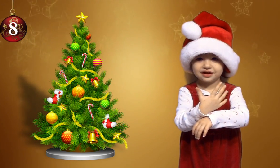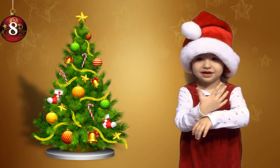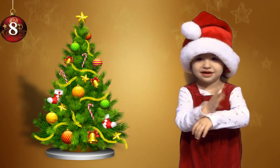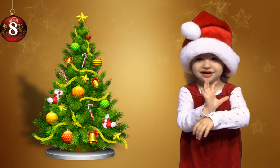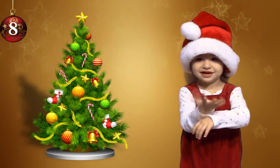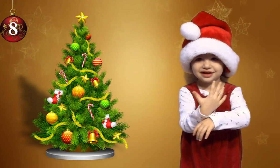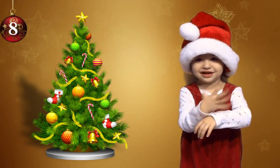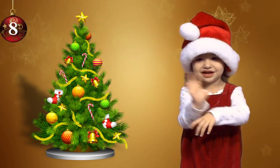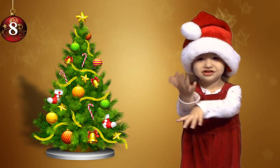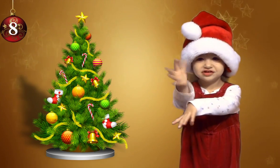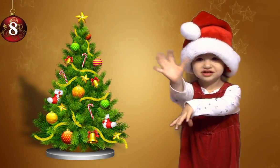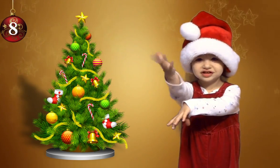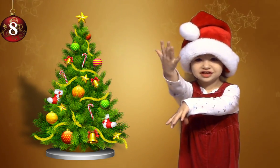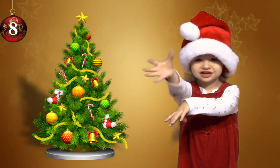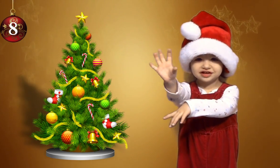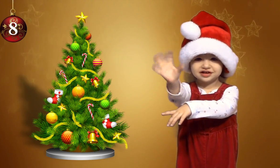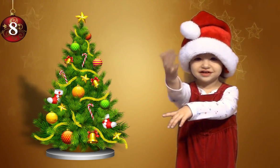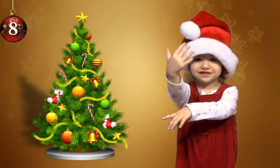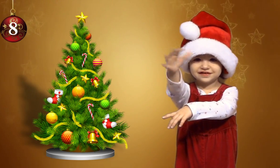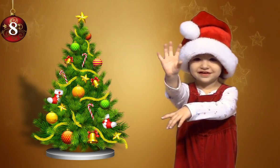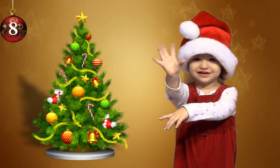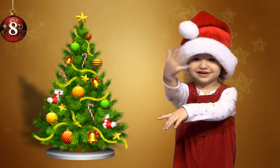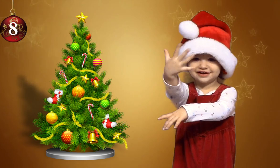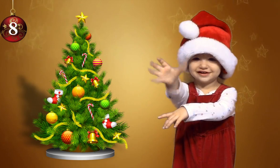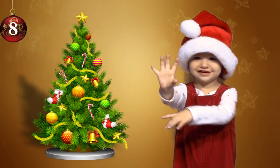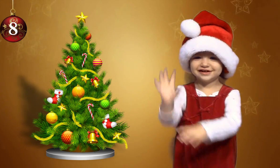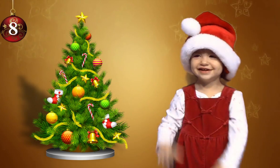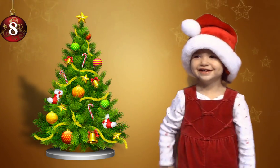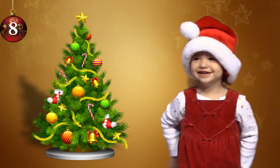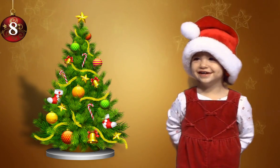TREE